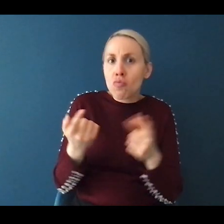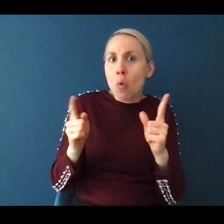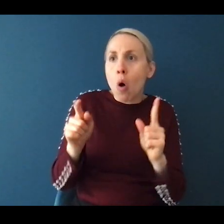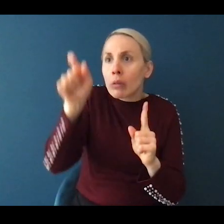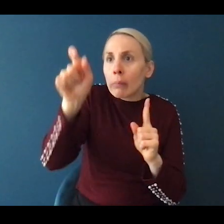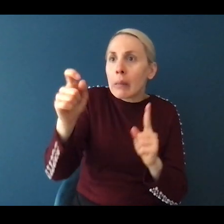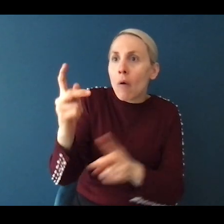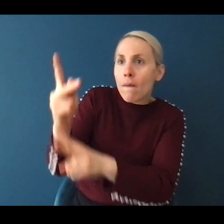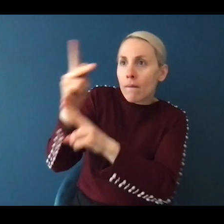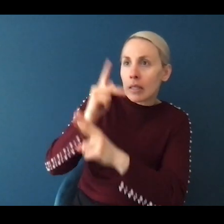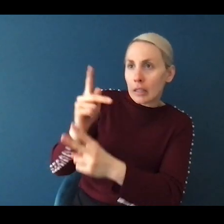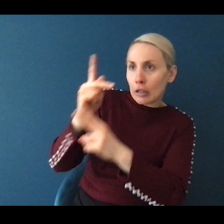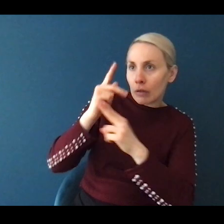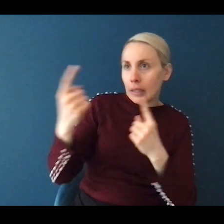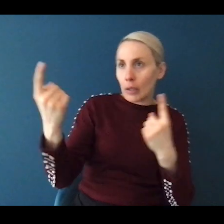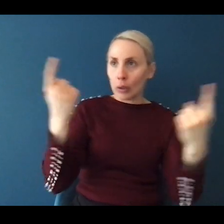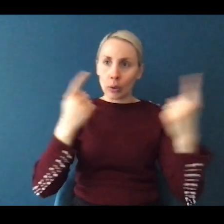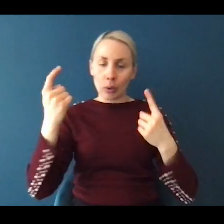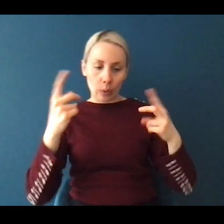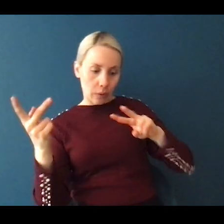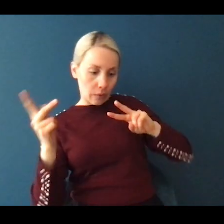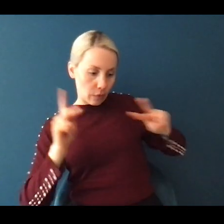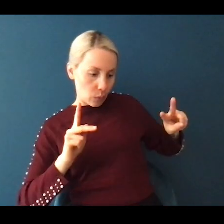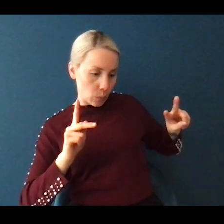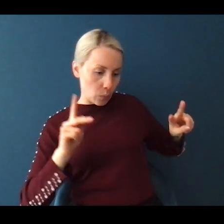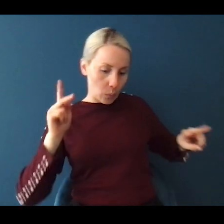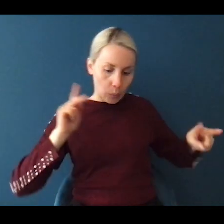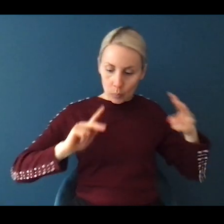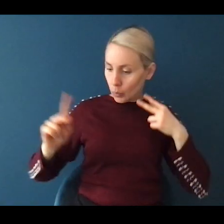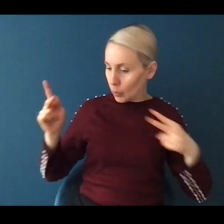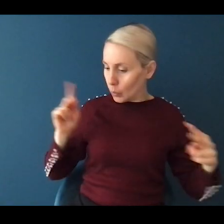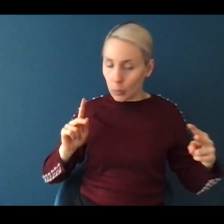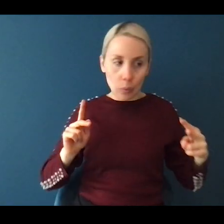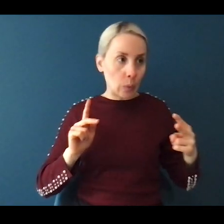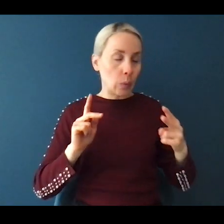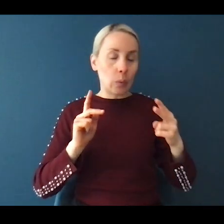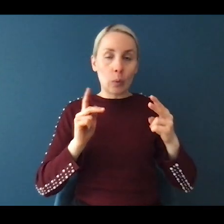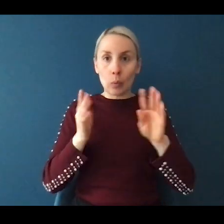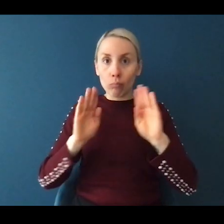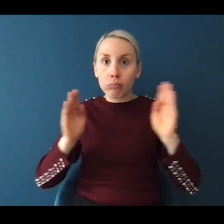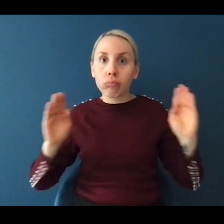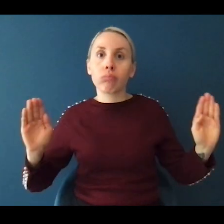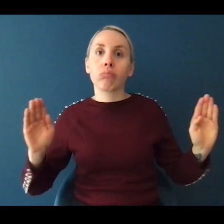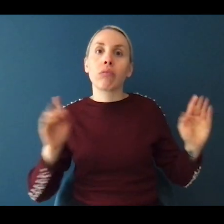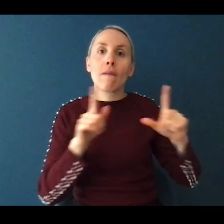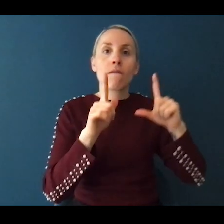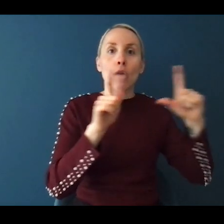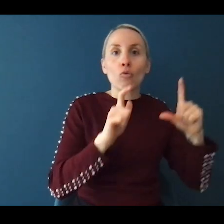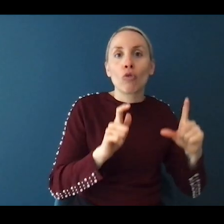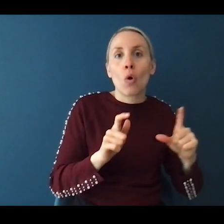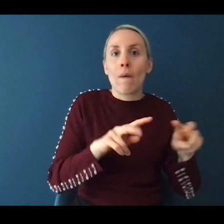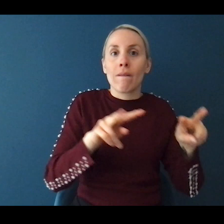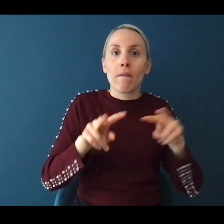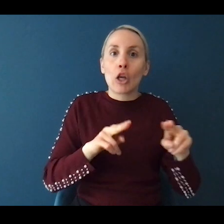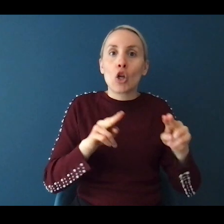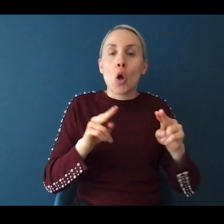coming in and um how people would interact with the videos with the size of the images